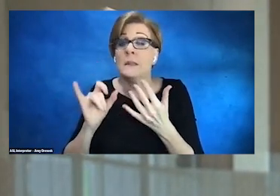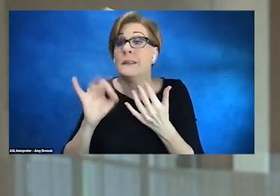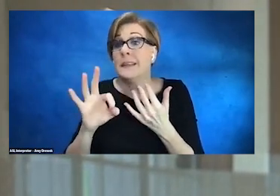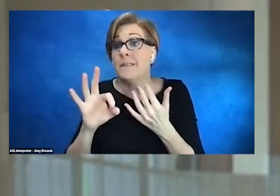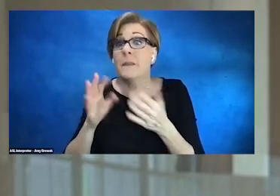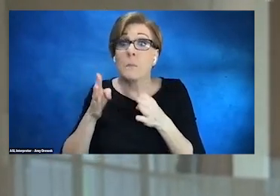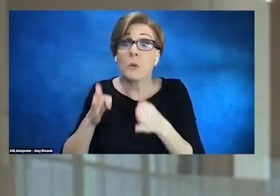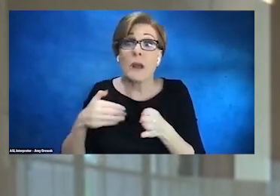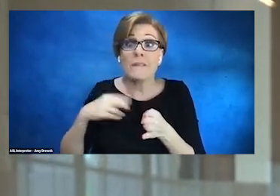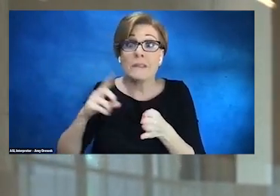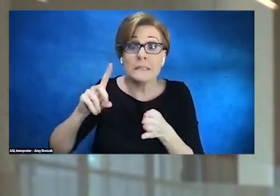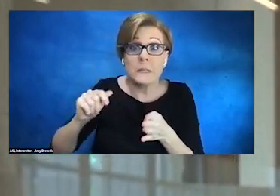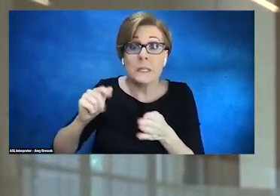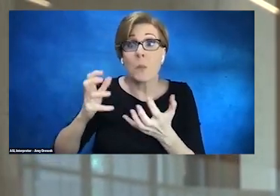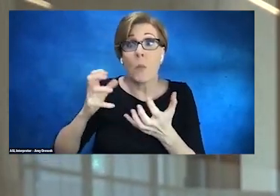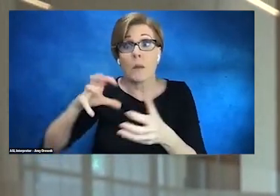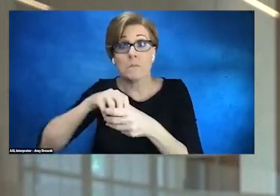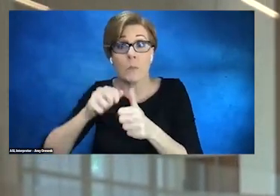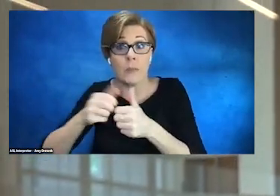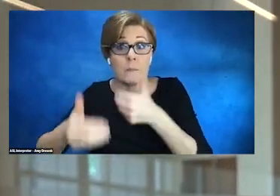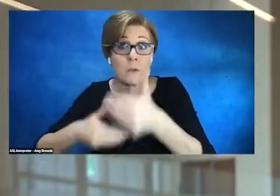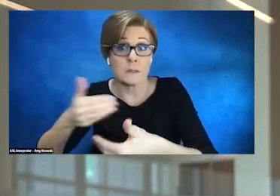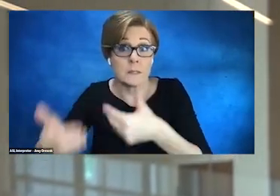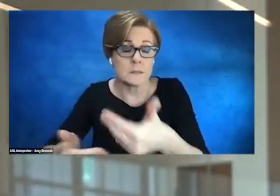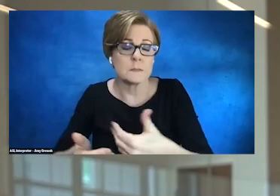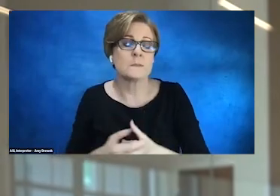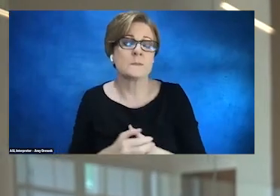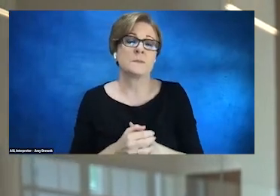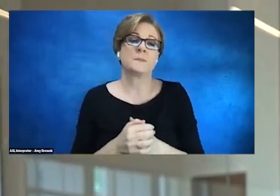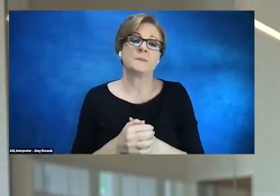voter could use if they had a disability and wanted to participate in the process